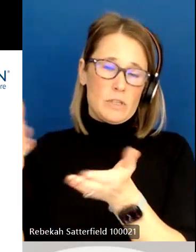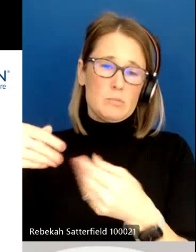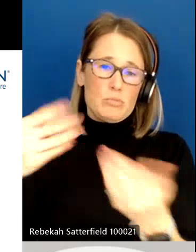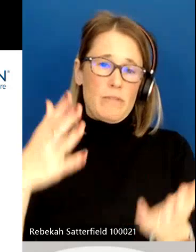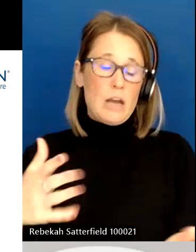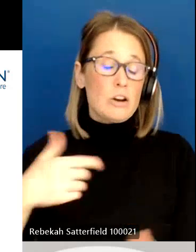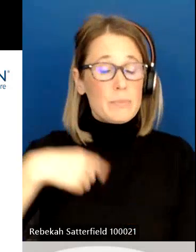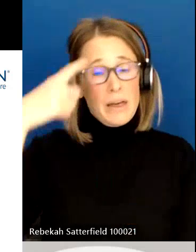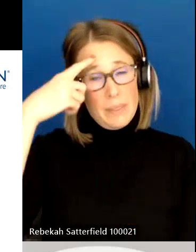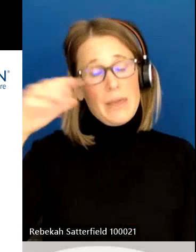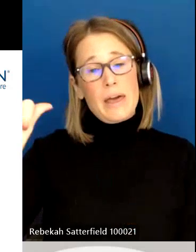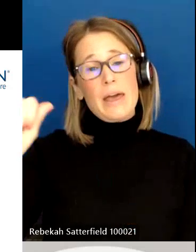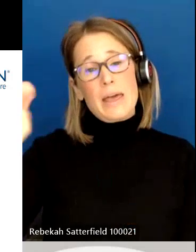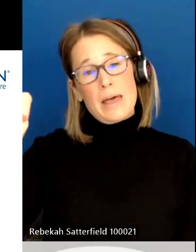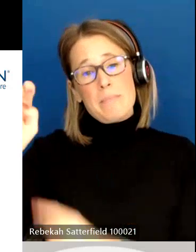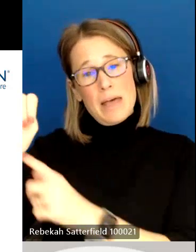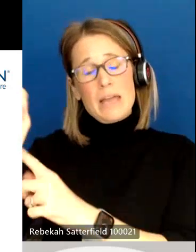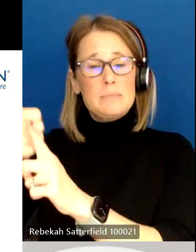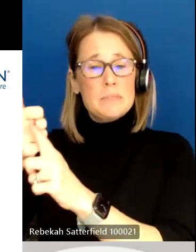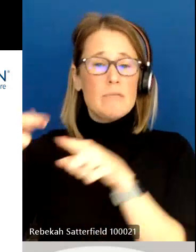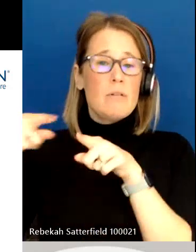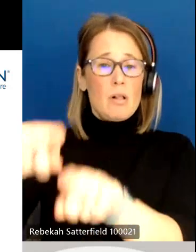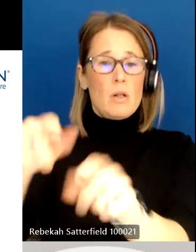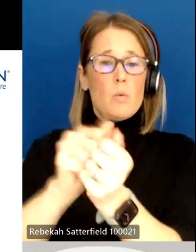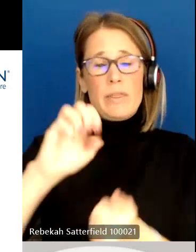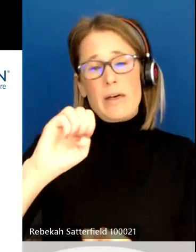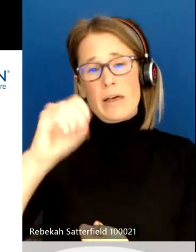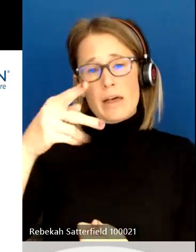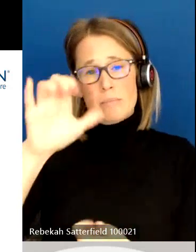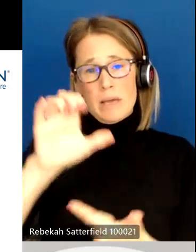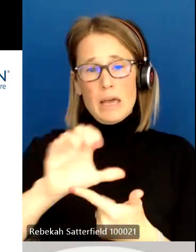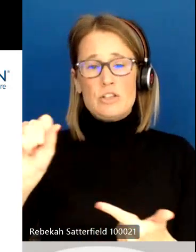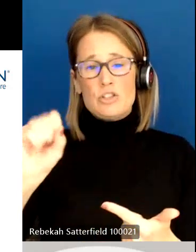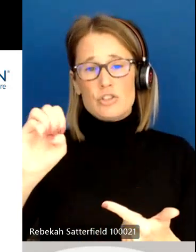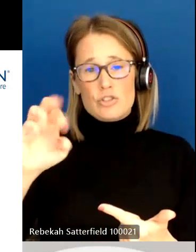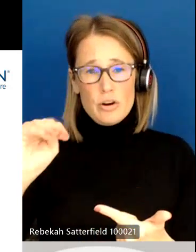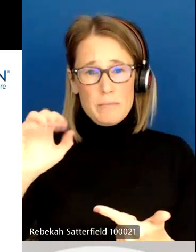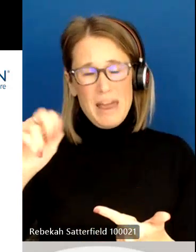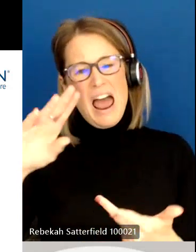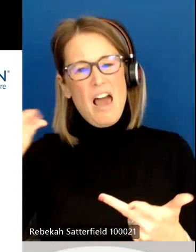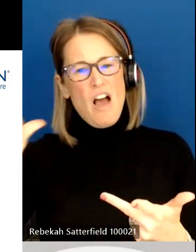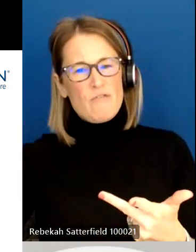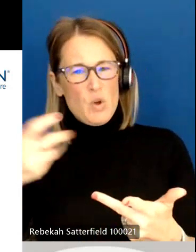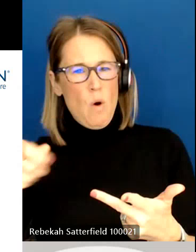currently with epic and cernit and is working on meditech and a few others this would allow um